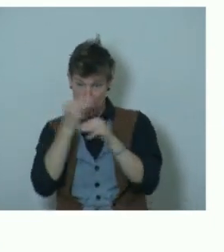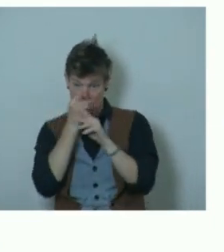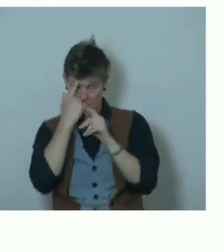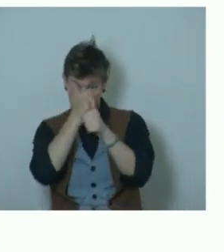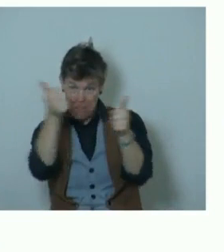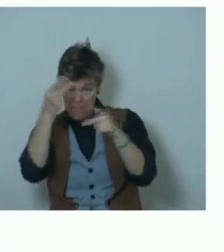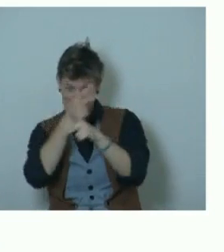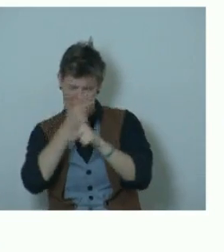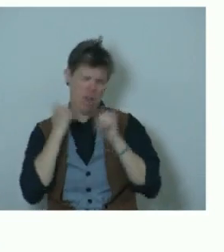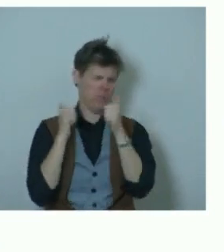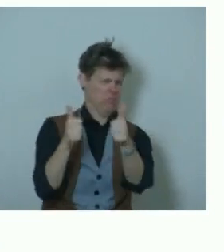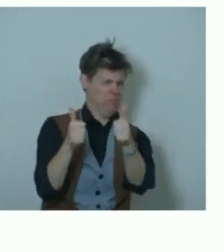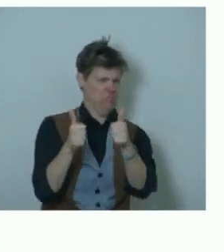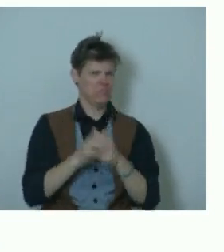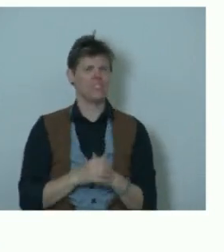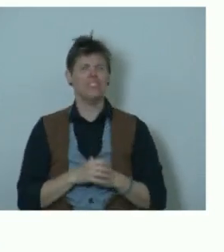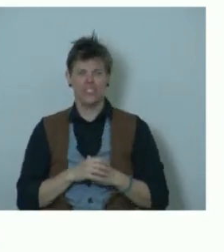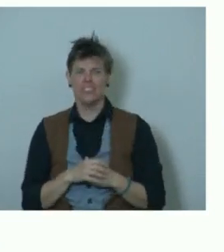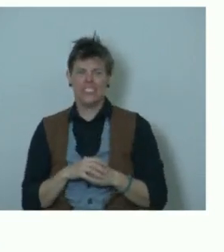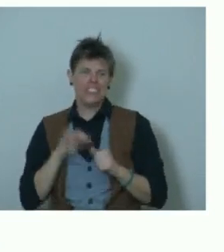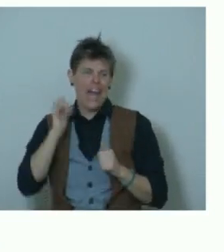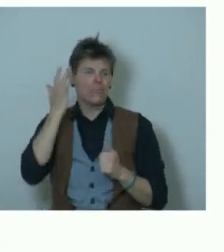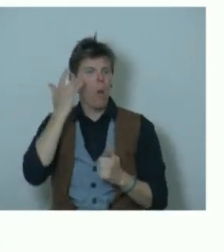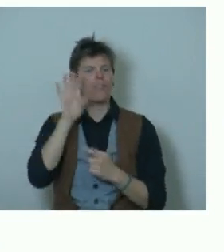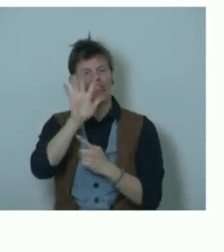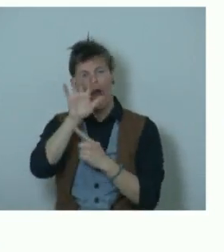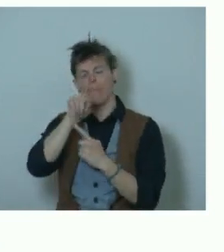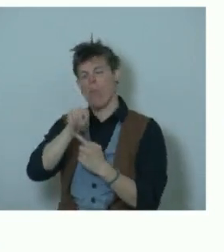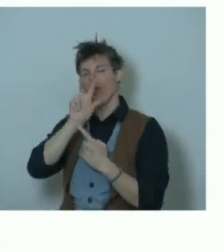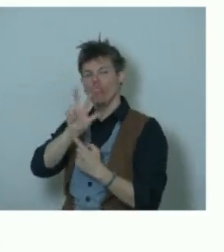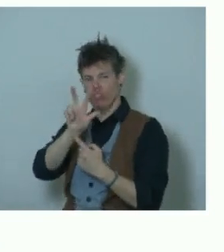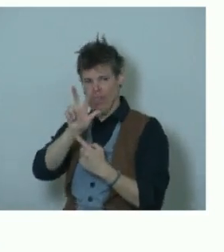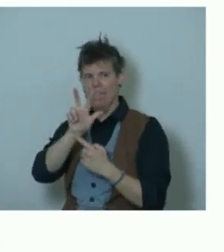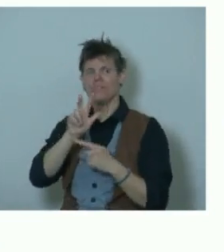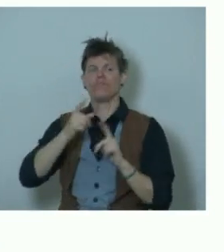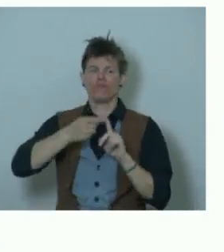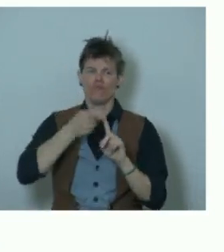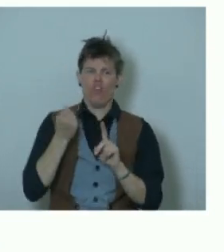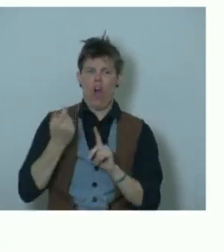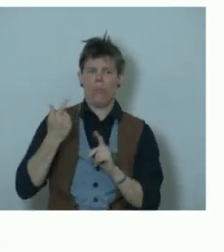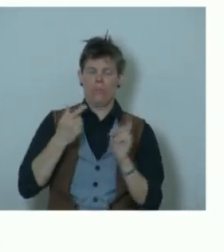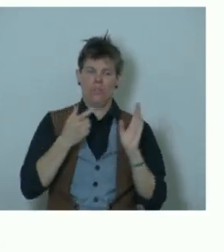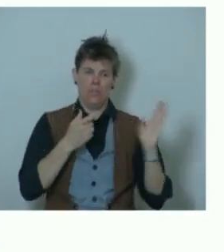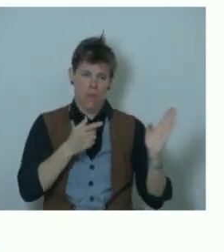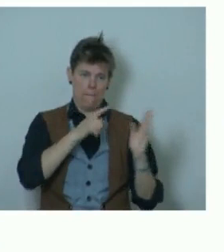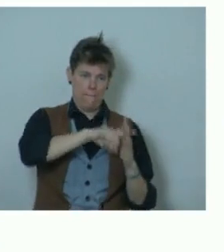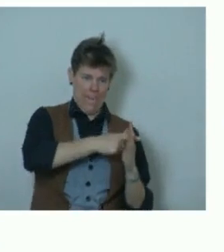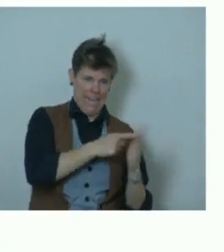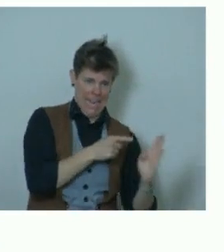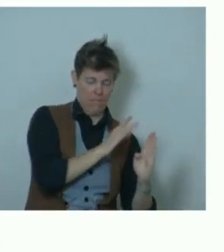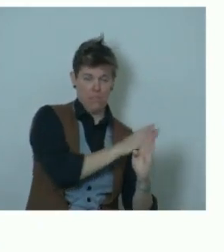IF YOU’RE DOING THE MATH, GOOD FOR YOU. THAT IS WHAT IT COMES UP 5.3.